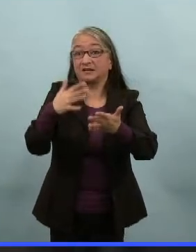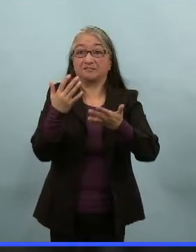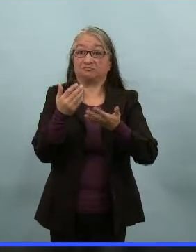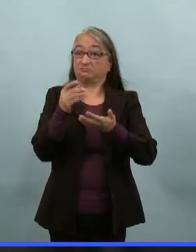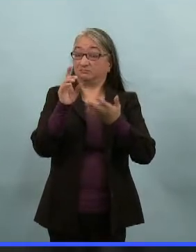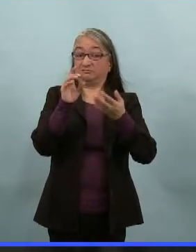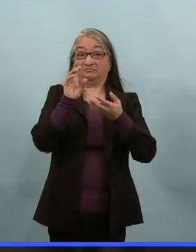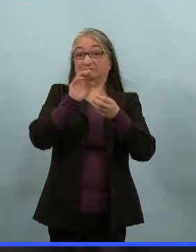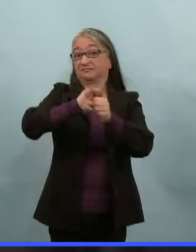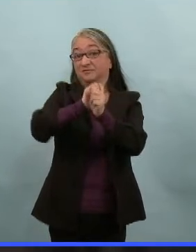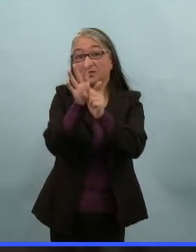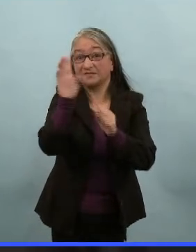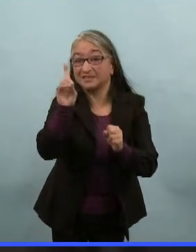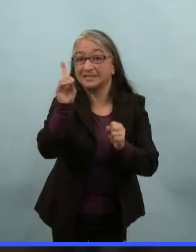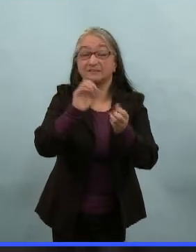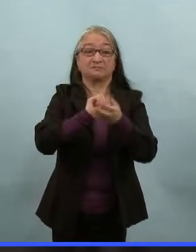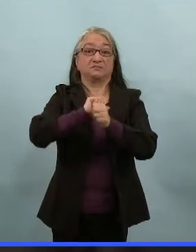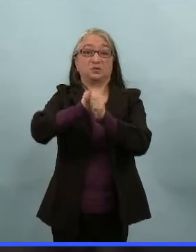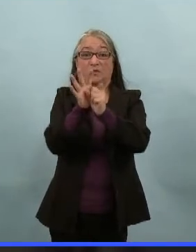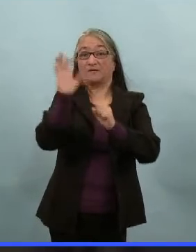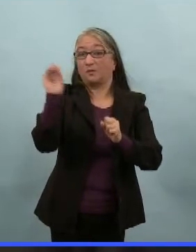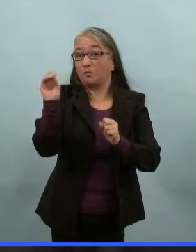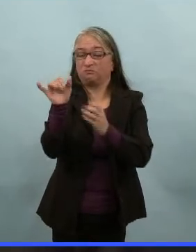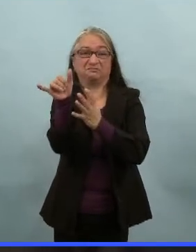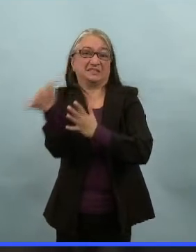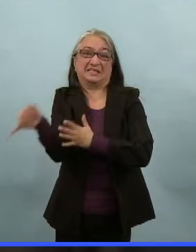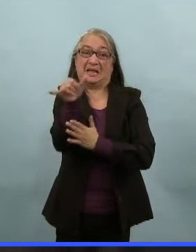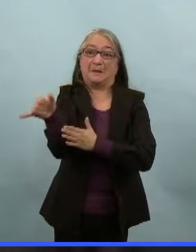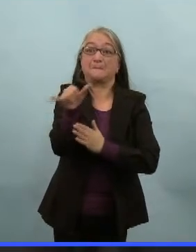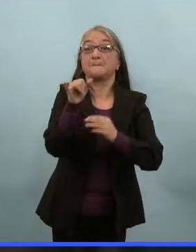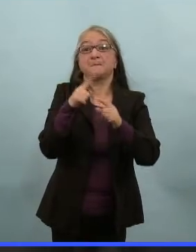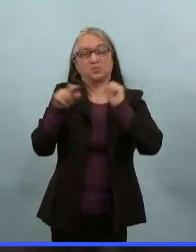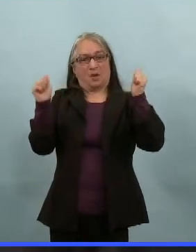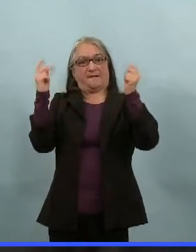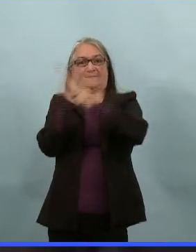here and we're still trying to get really good information to look at that risk in a